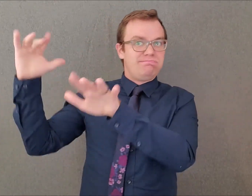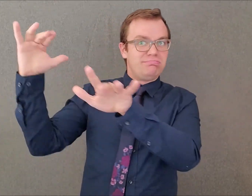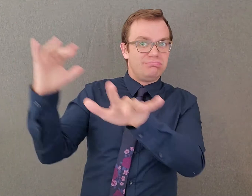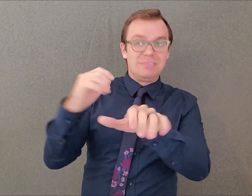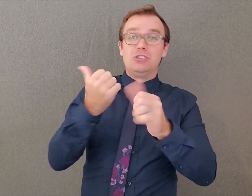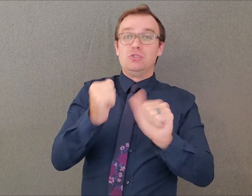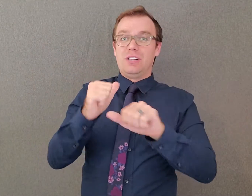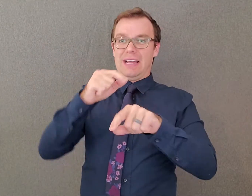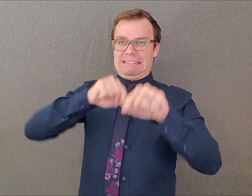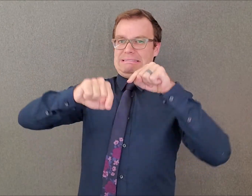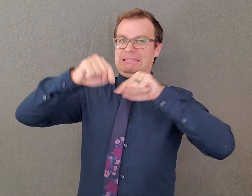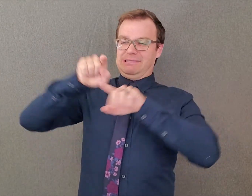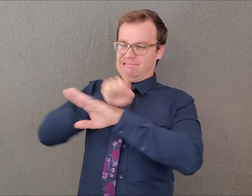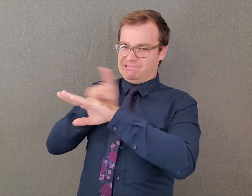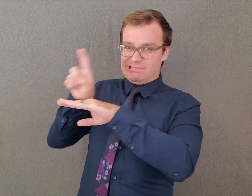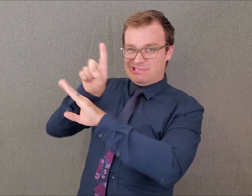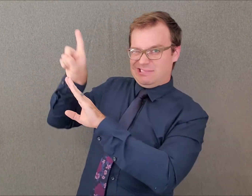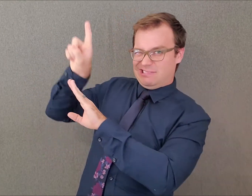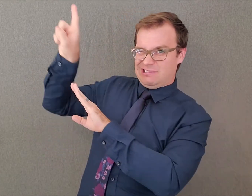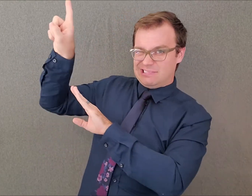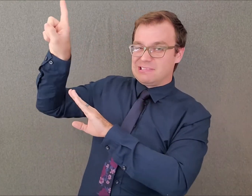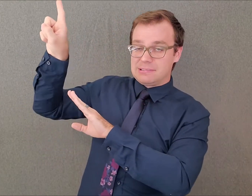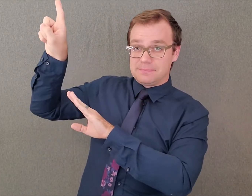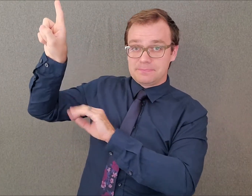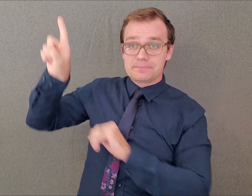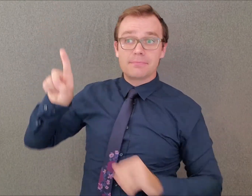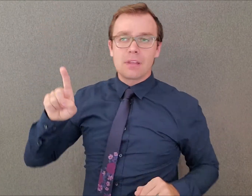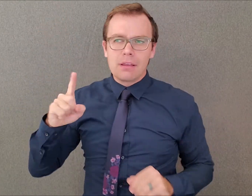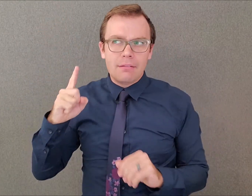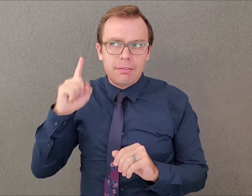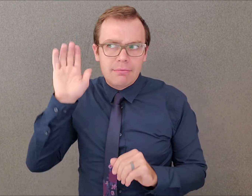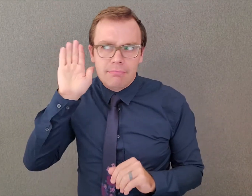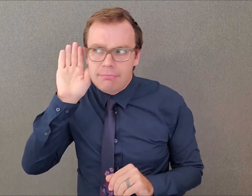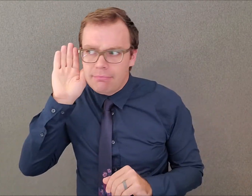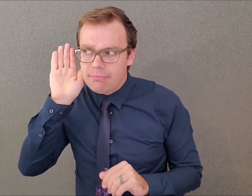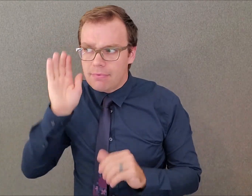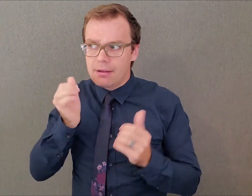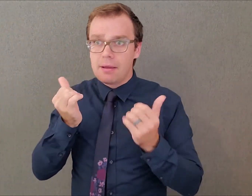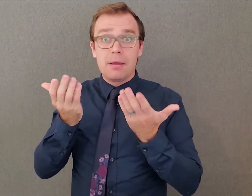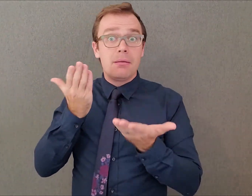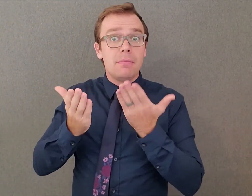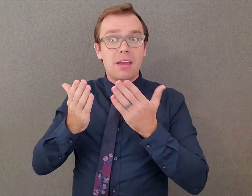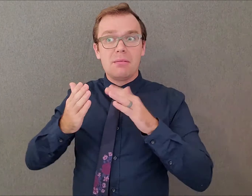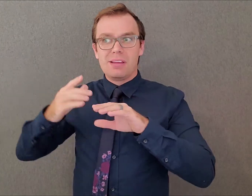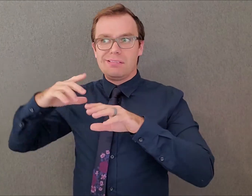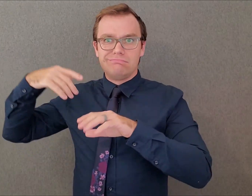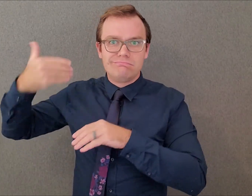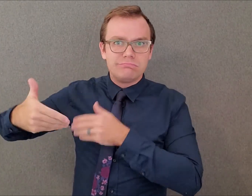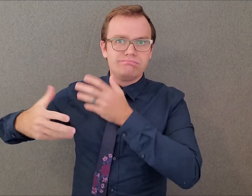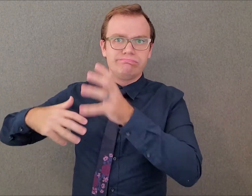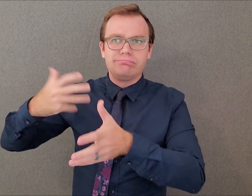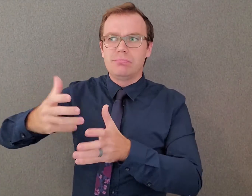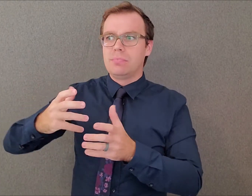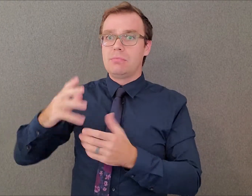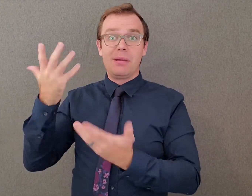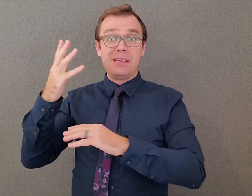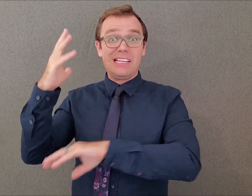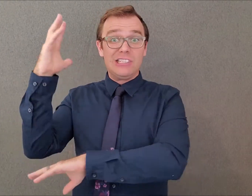and move to higher ground if possible. Listen for any unusual sounds that might indicate moving debris,